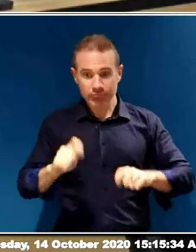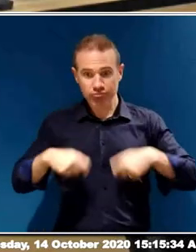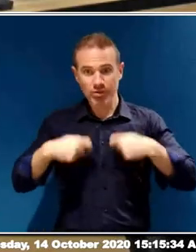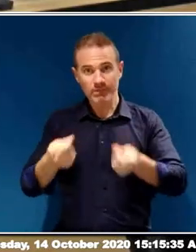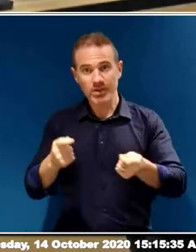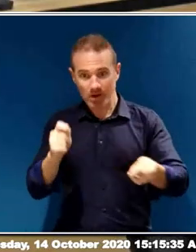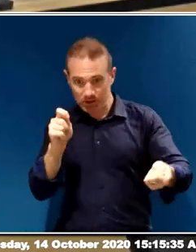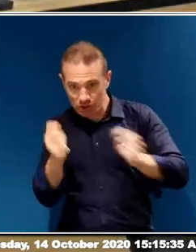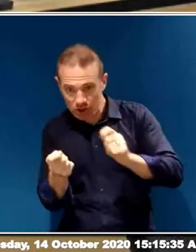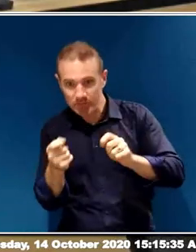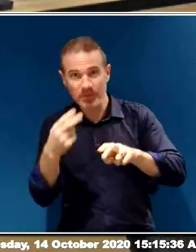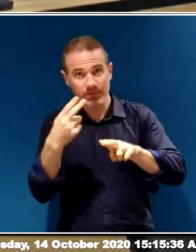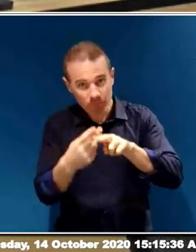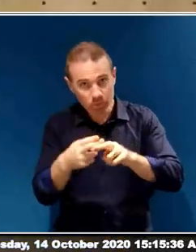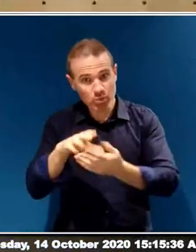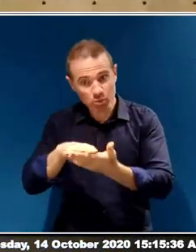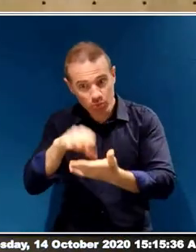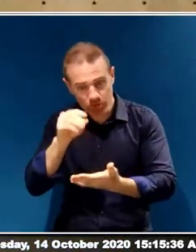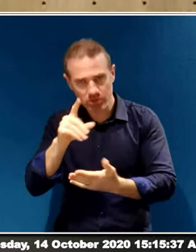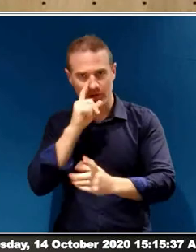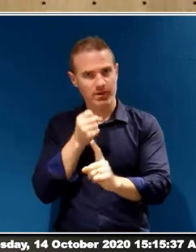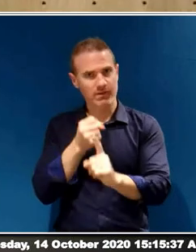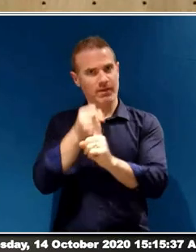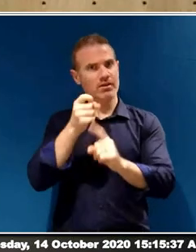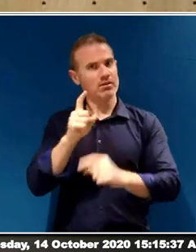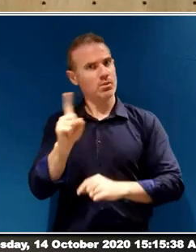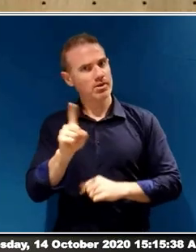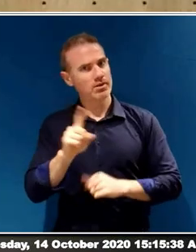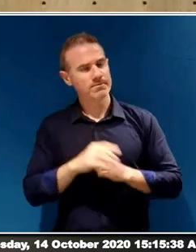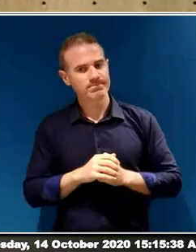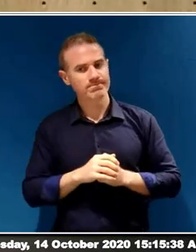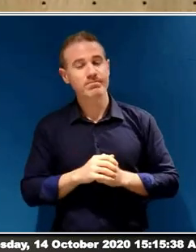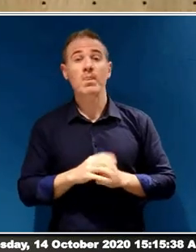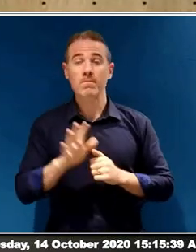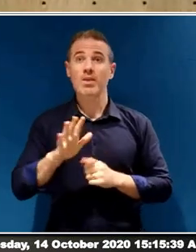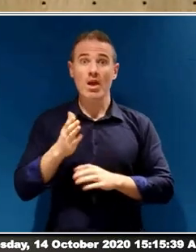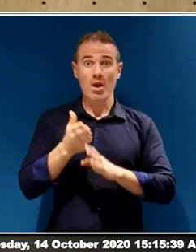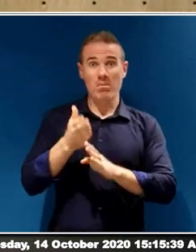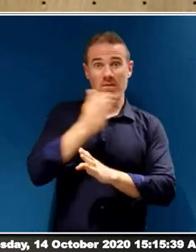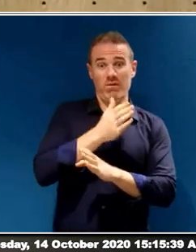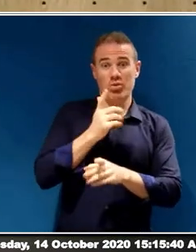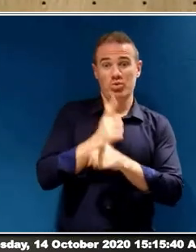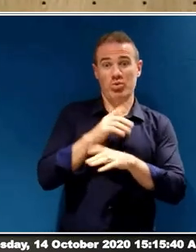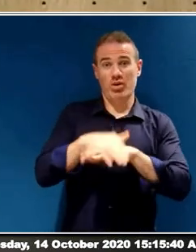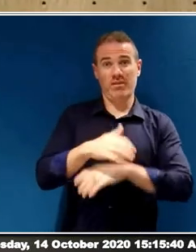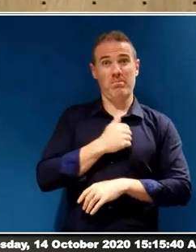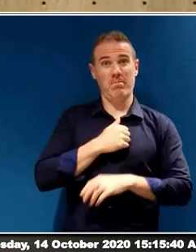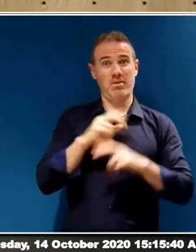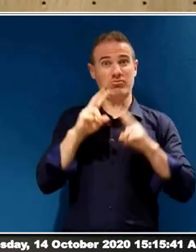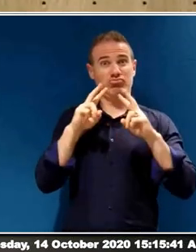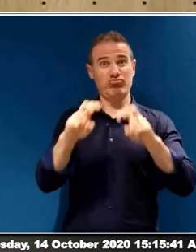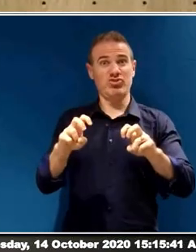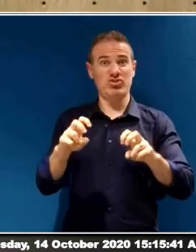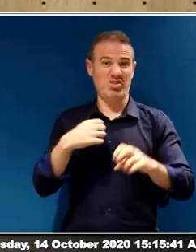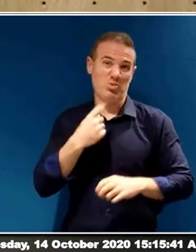I think before I talk about my research, I will say that it has been clear from the testimony that has been heard this week that from the